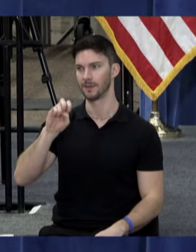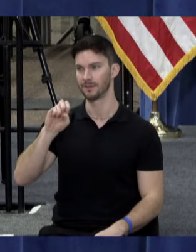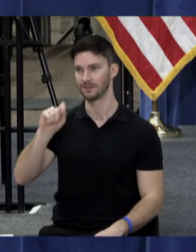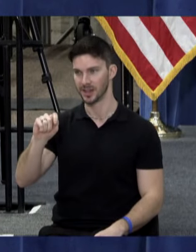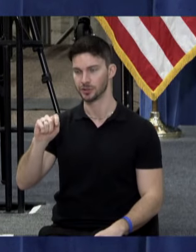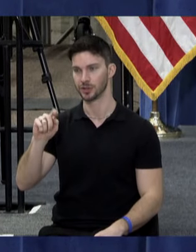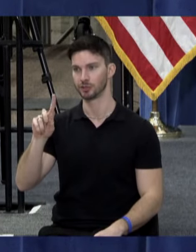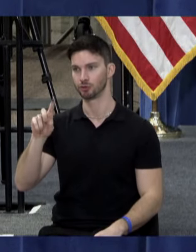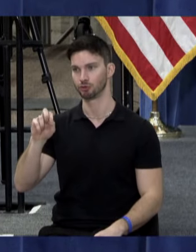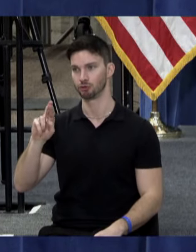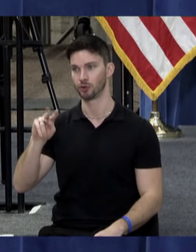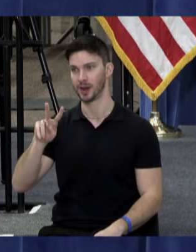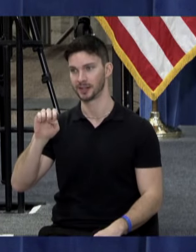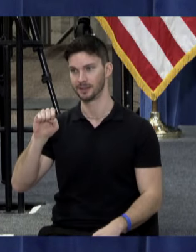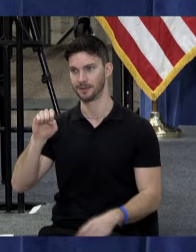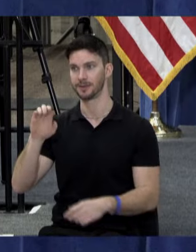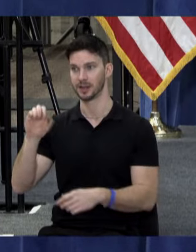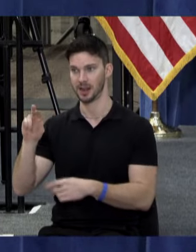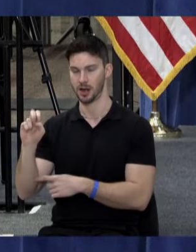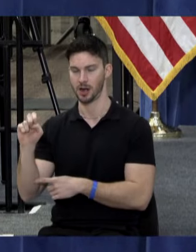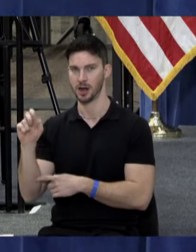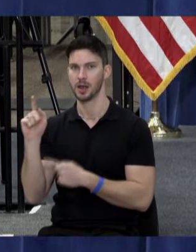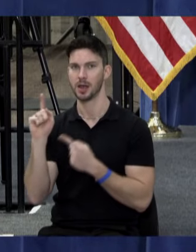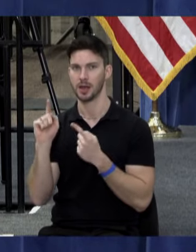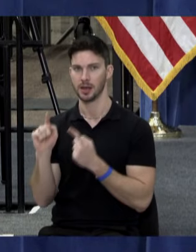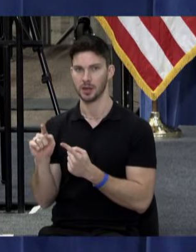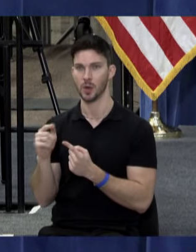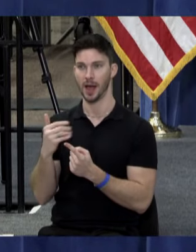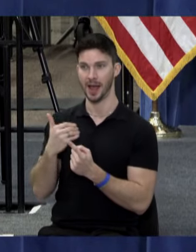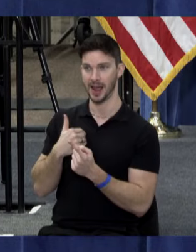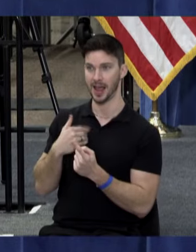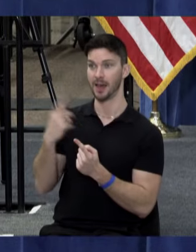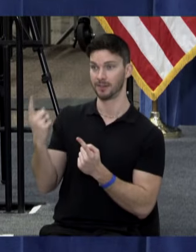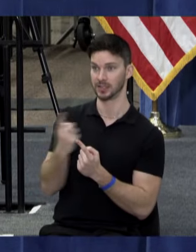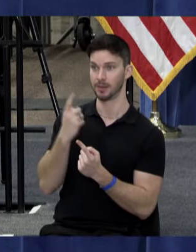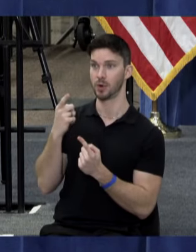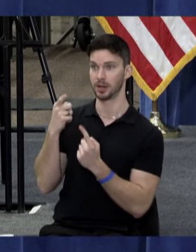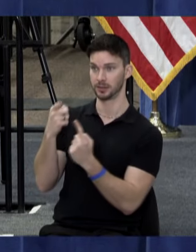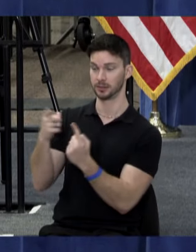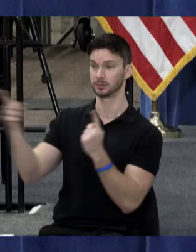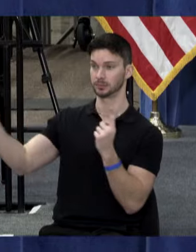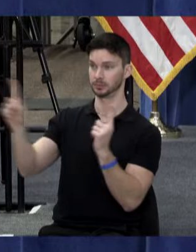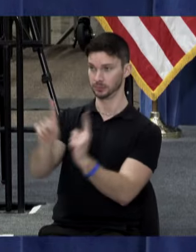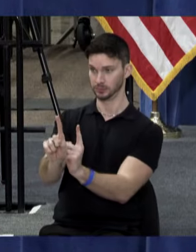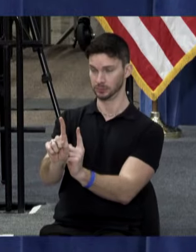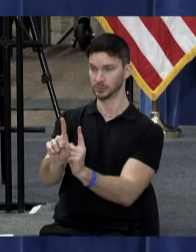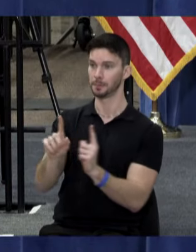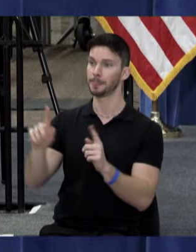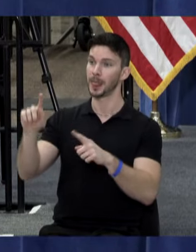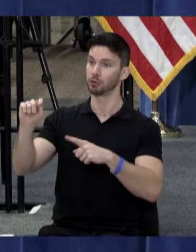which is now -- so I actually have somebody who's trained, does the services for me,